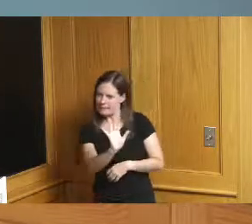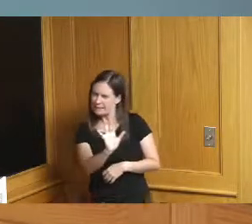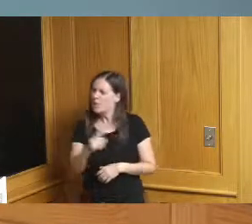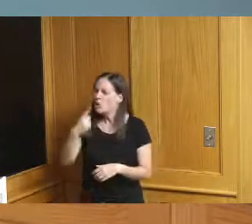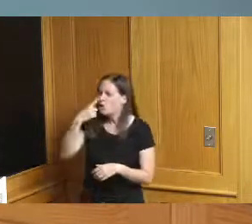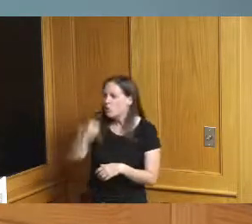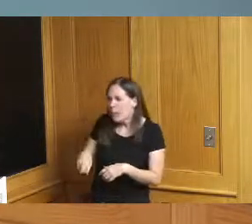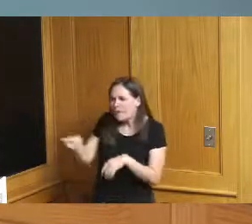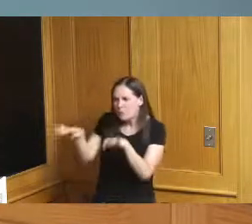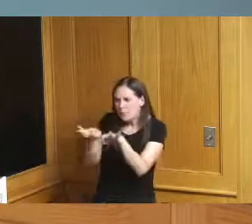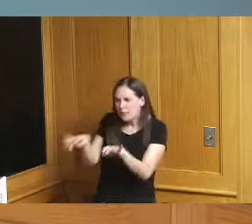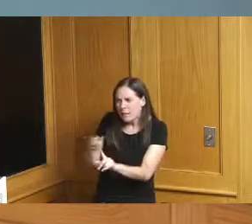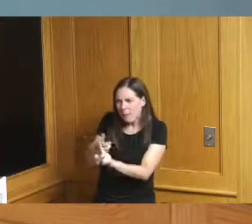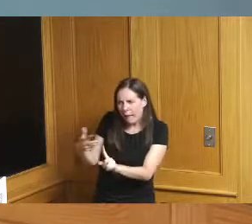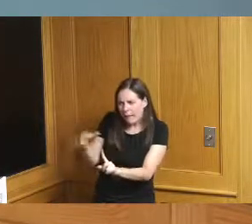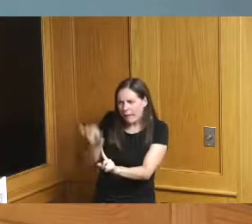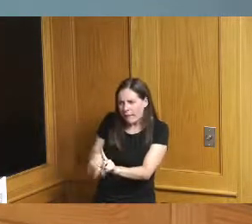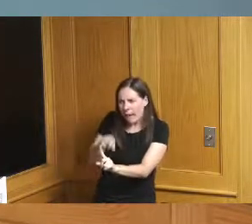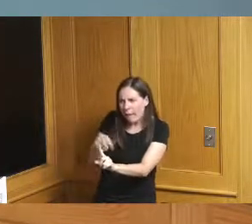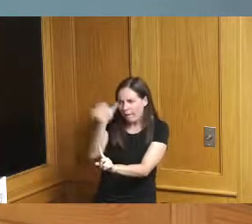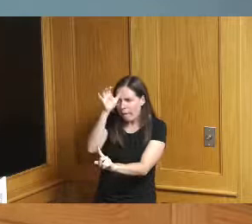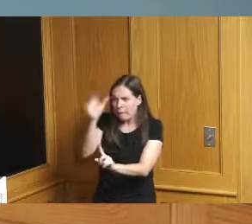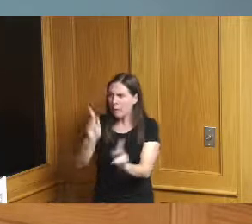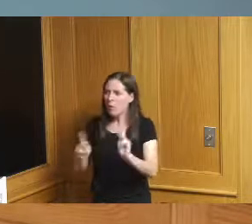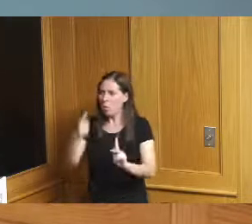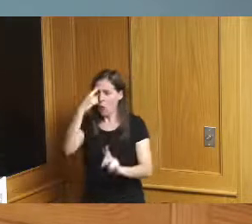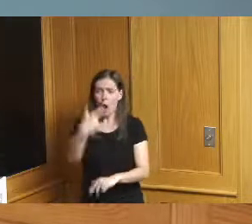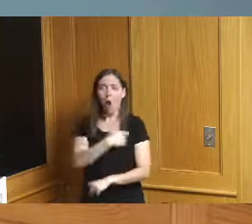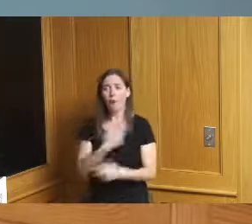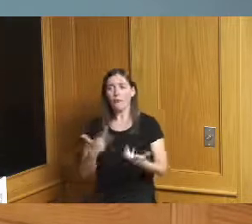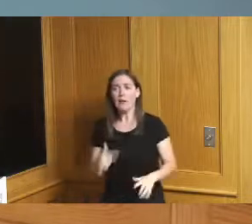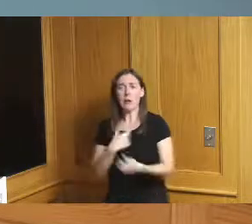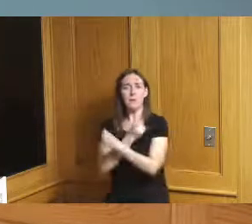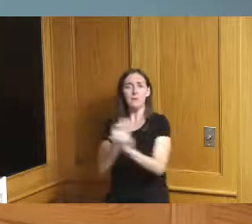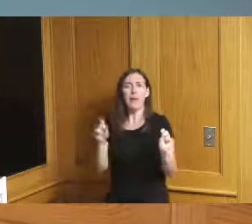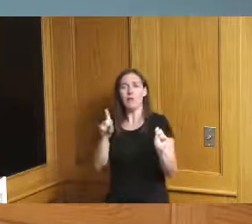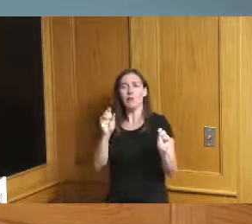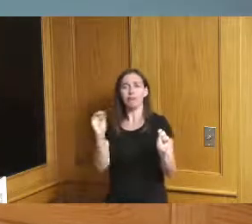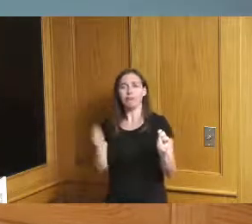about that to those who are who are watching with that because they say oh someone got a shot and